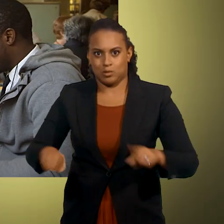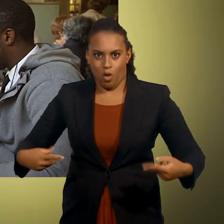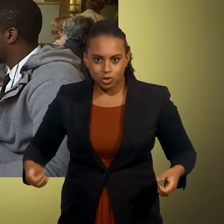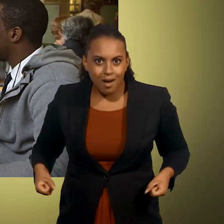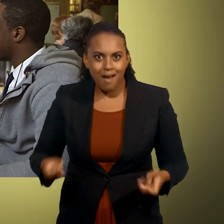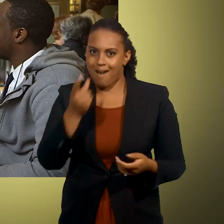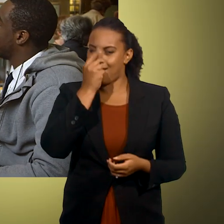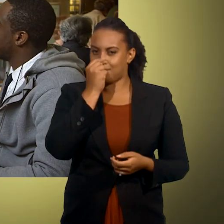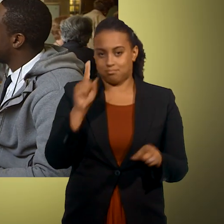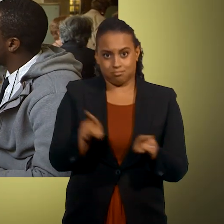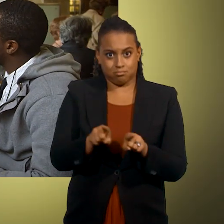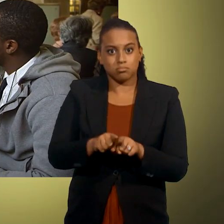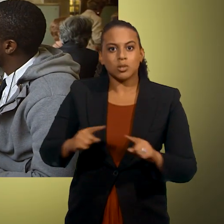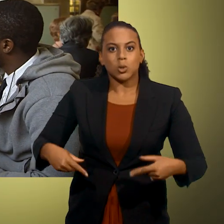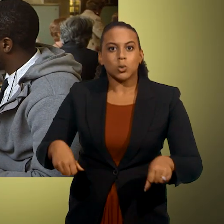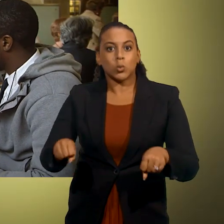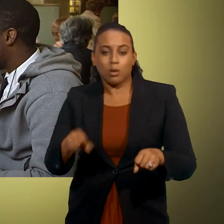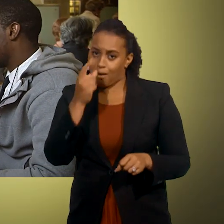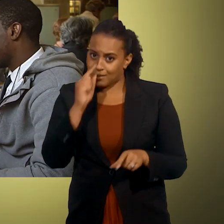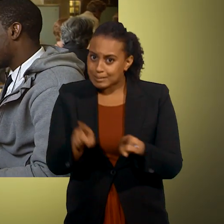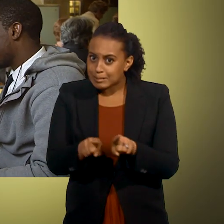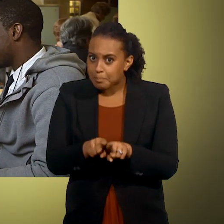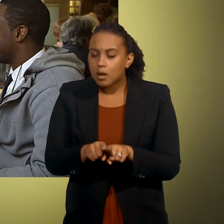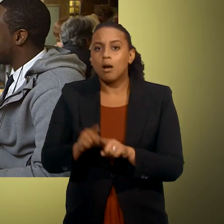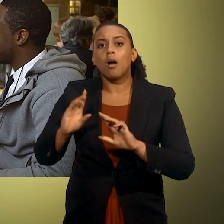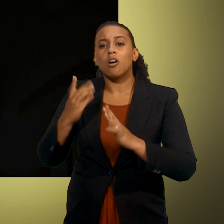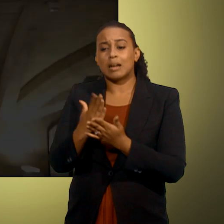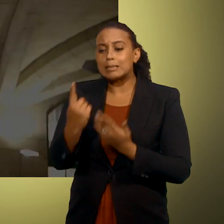It is self-service, but staff are happy to help.